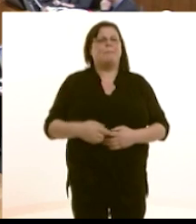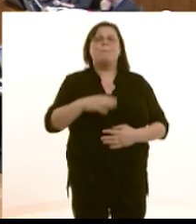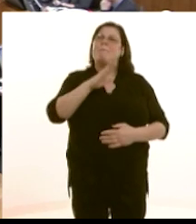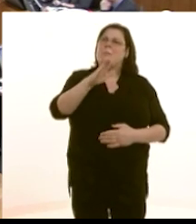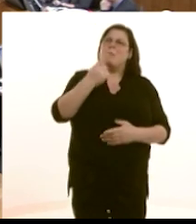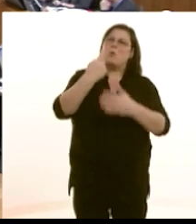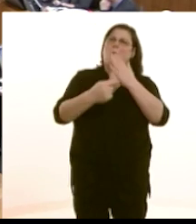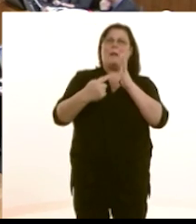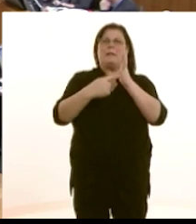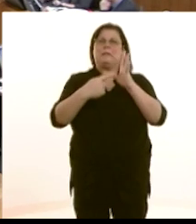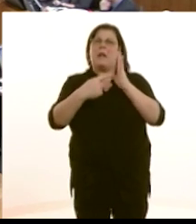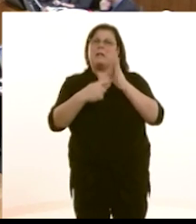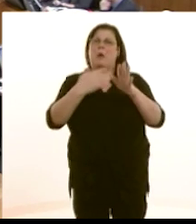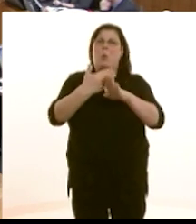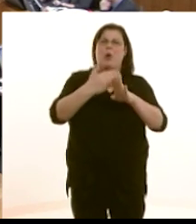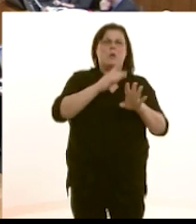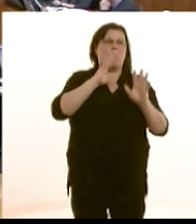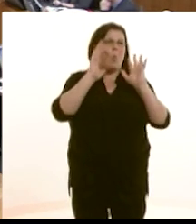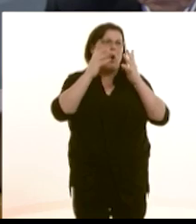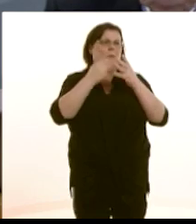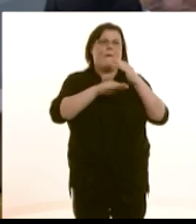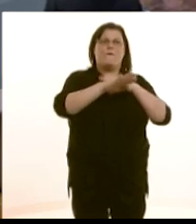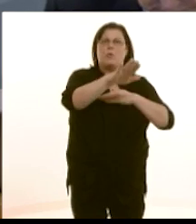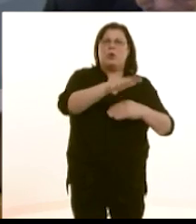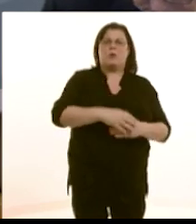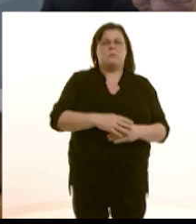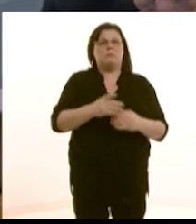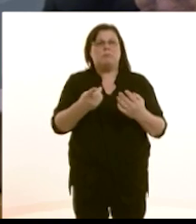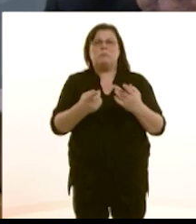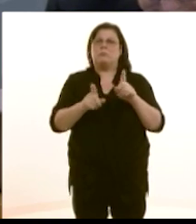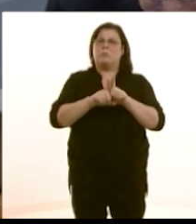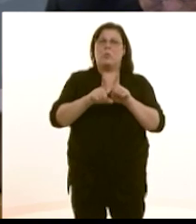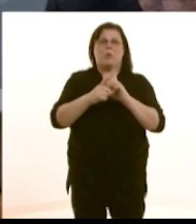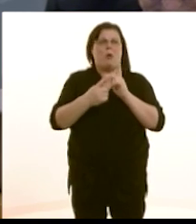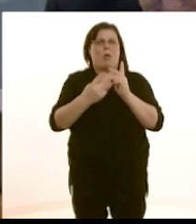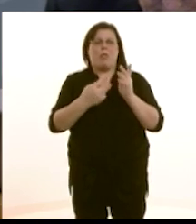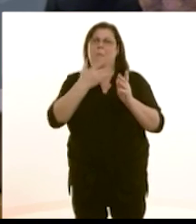will be fearful for their futures today, but also those working for people who work in